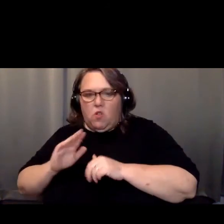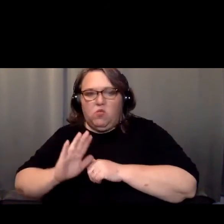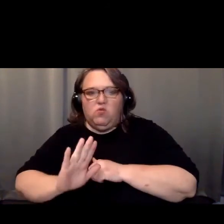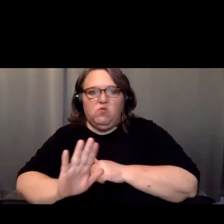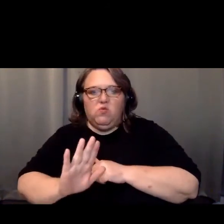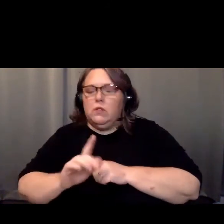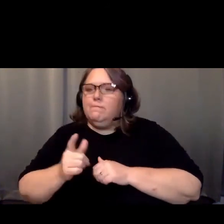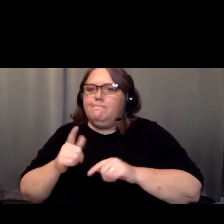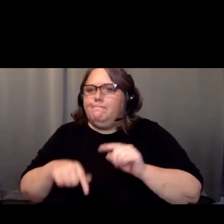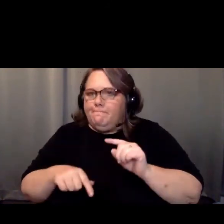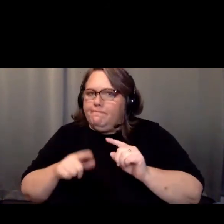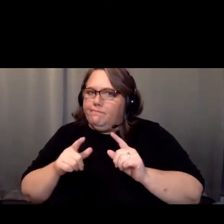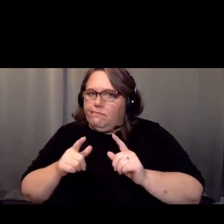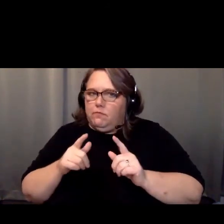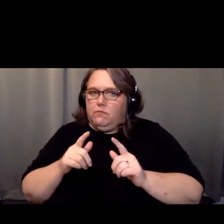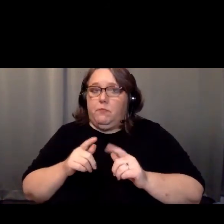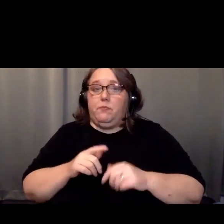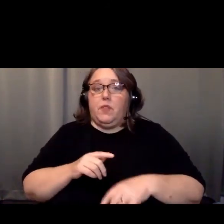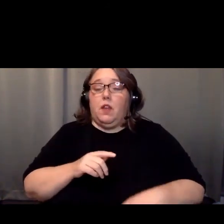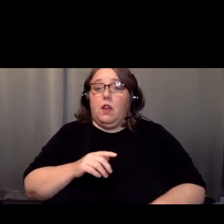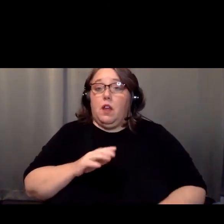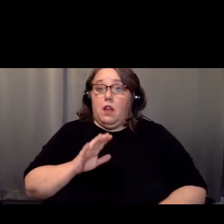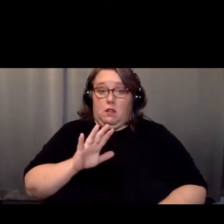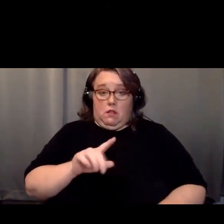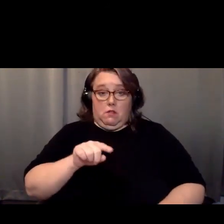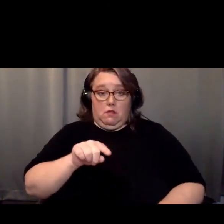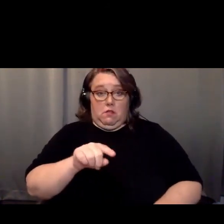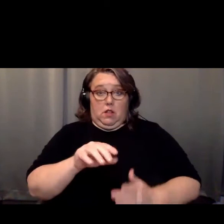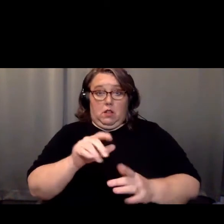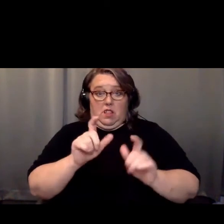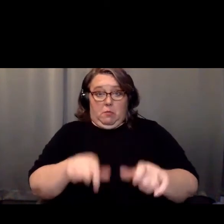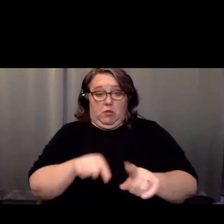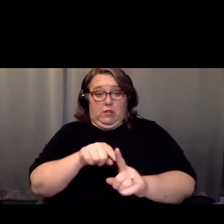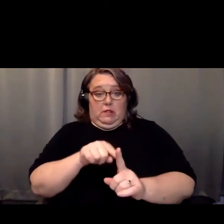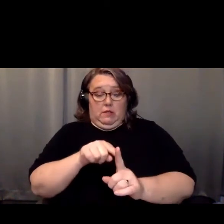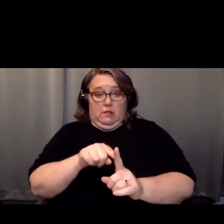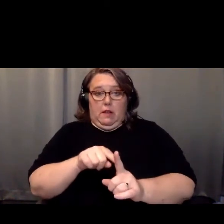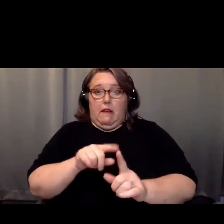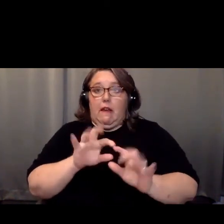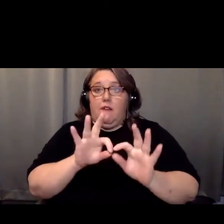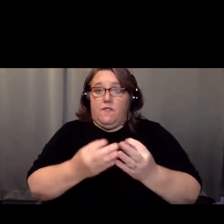They're not supposed to look at the income level, which includes the family income level